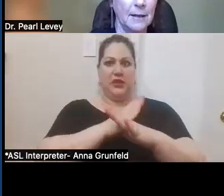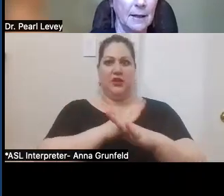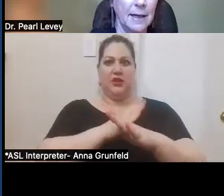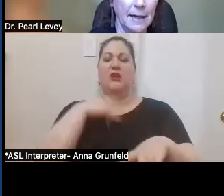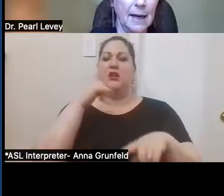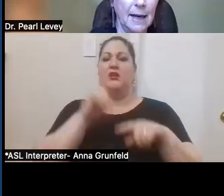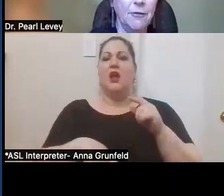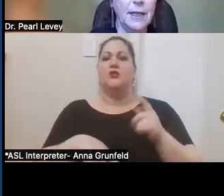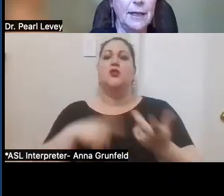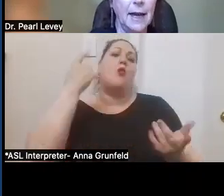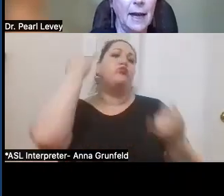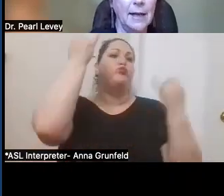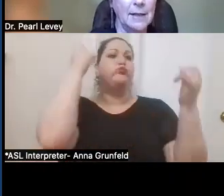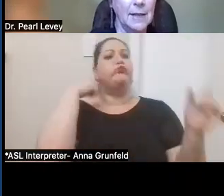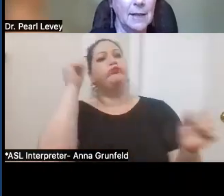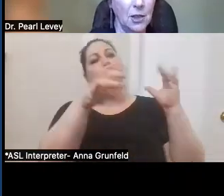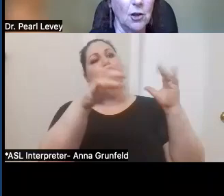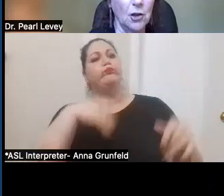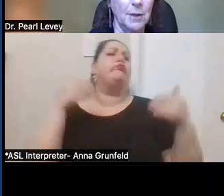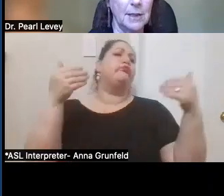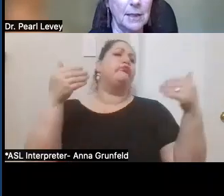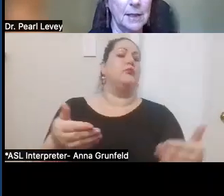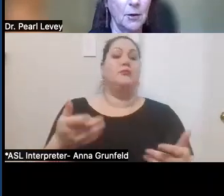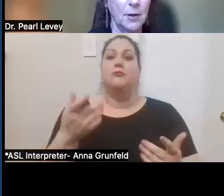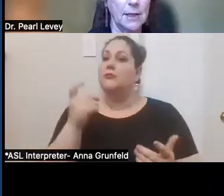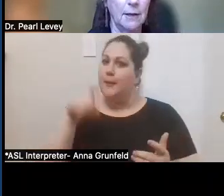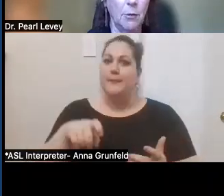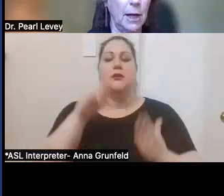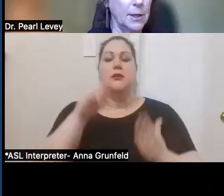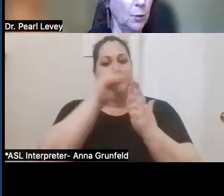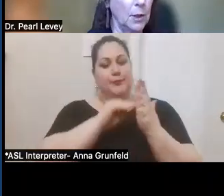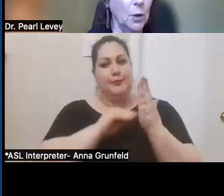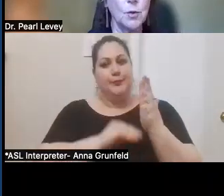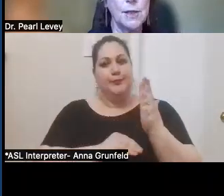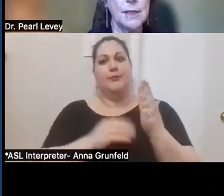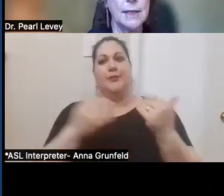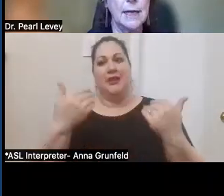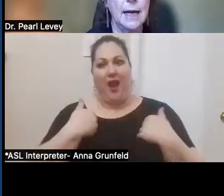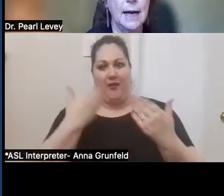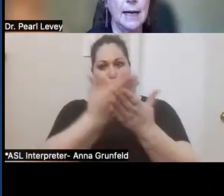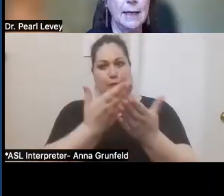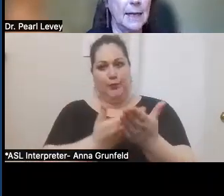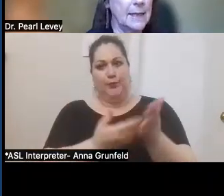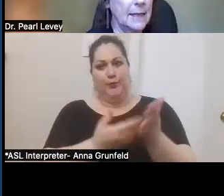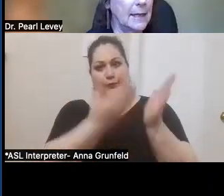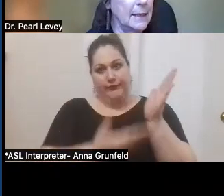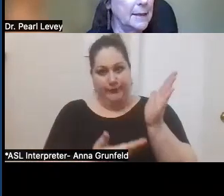done carefully and documented so that everybody has a recourse. Next slide.